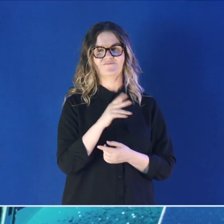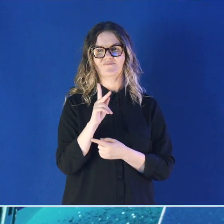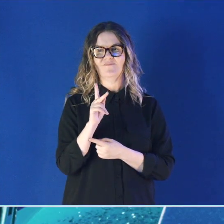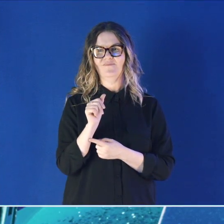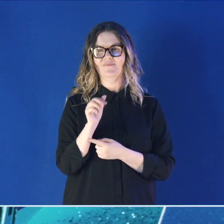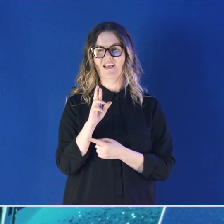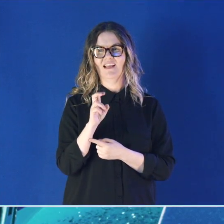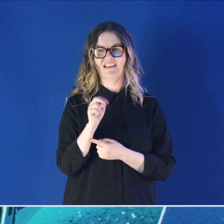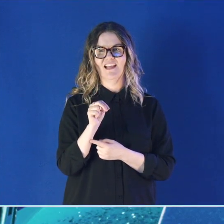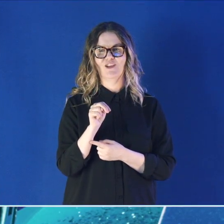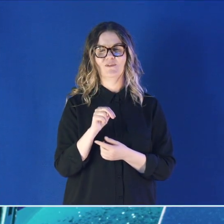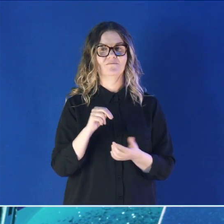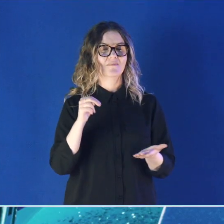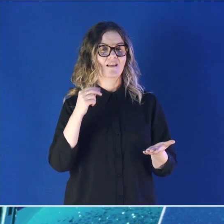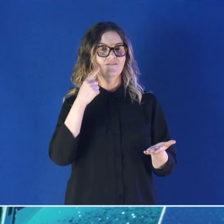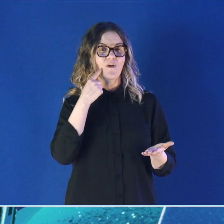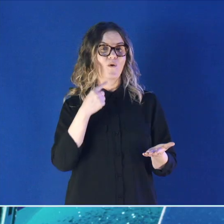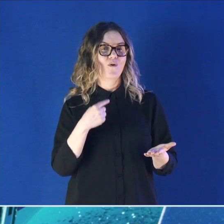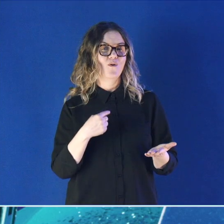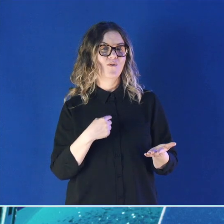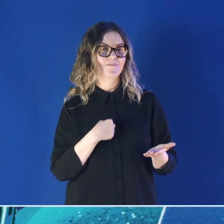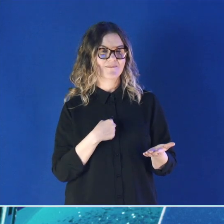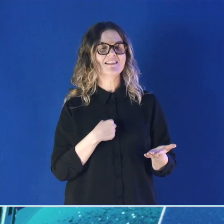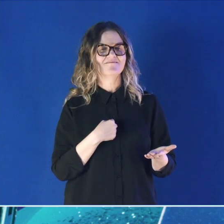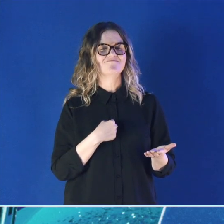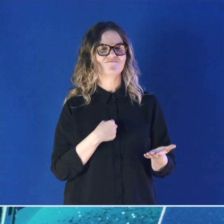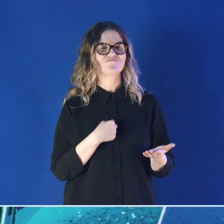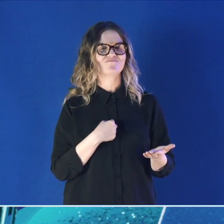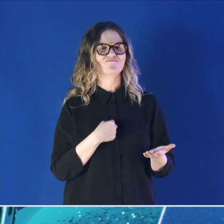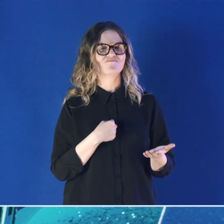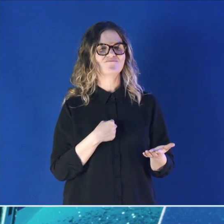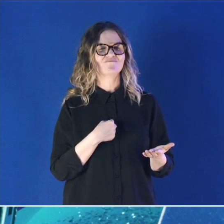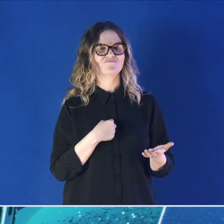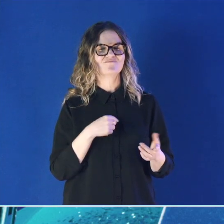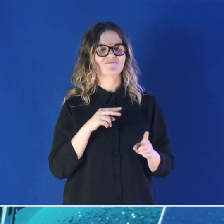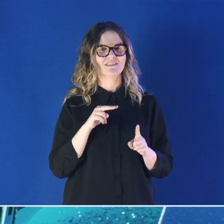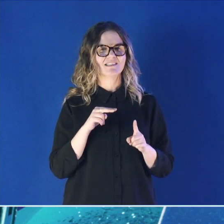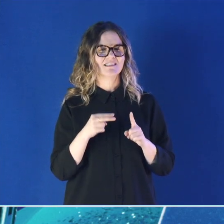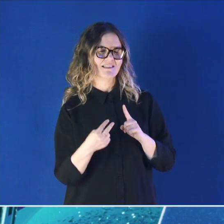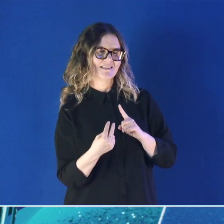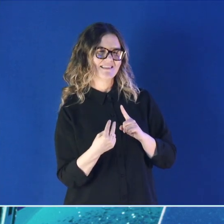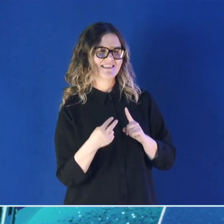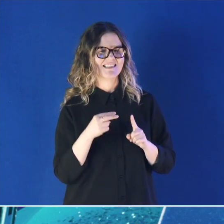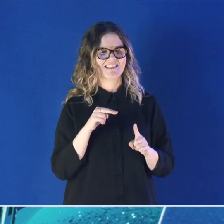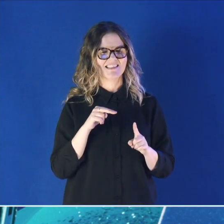in other people's shoes all the time in everything that you do. It doesn't matter what the industry,